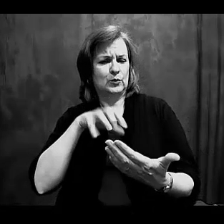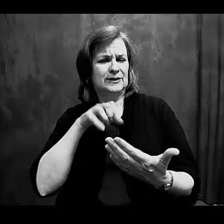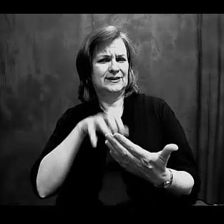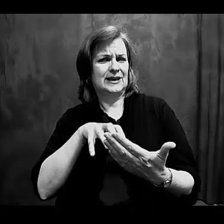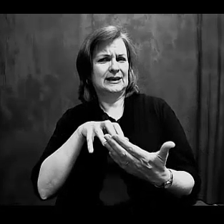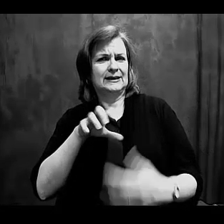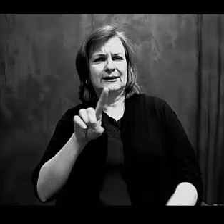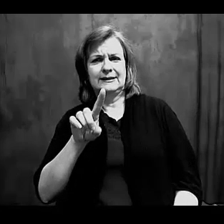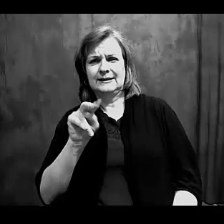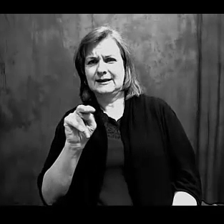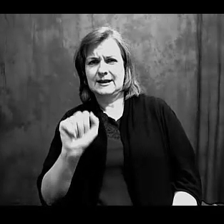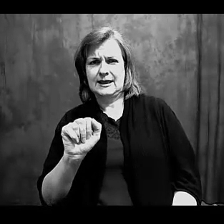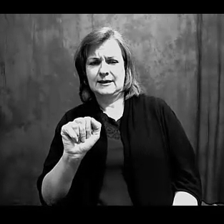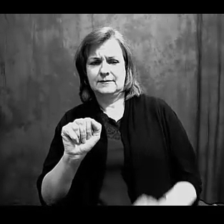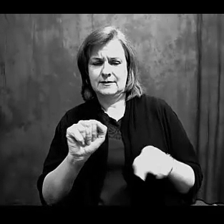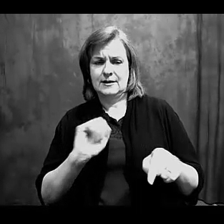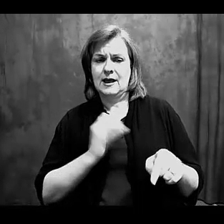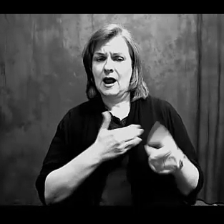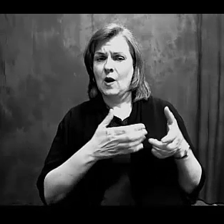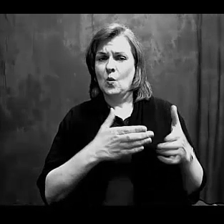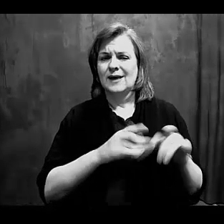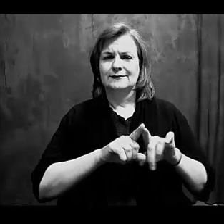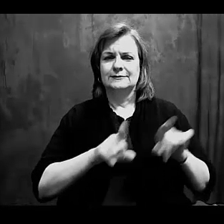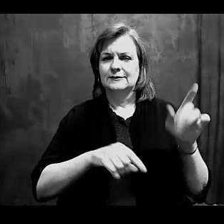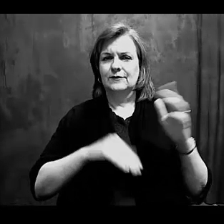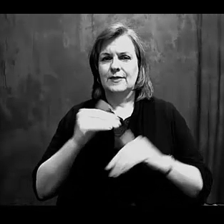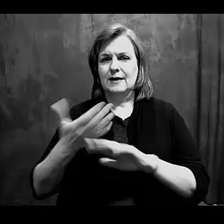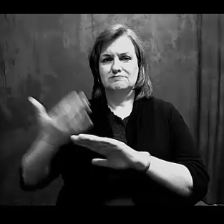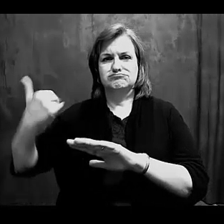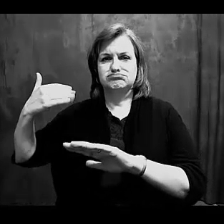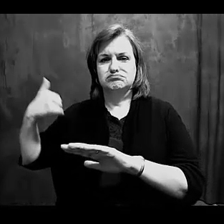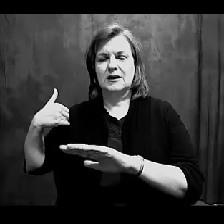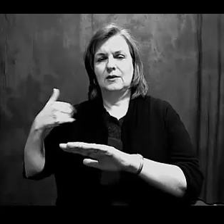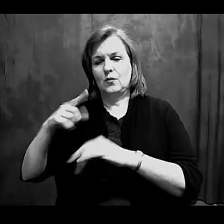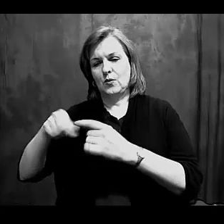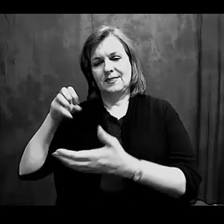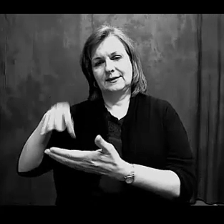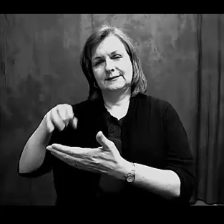not the same way that that Watson and Crick studied DNA